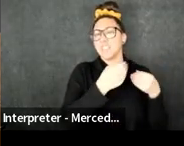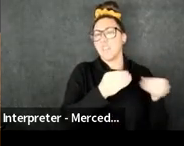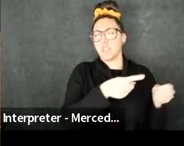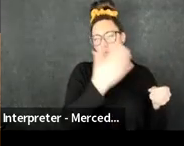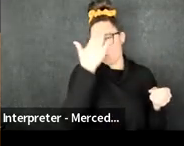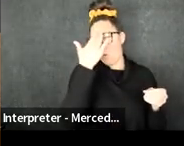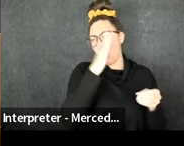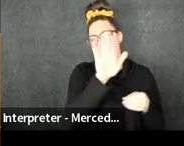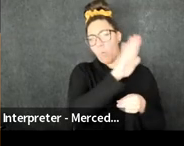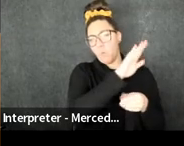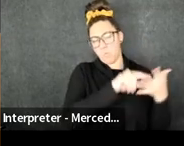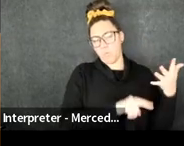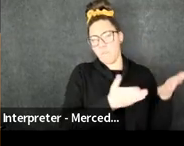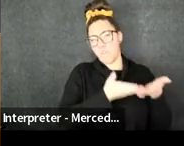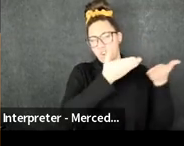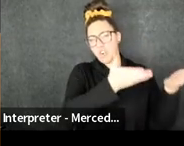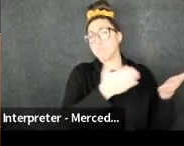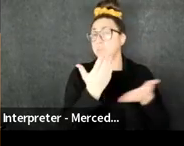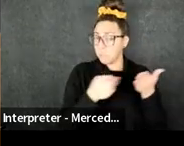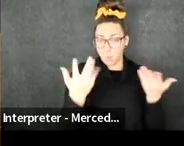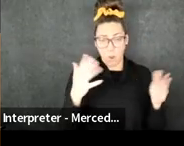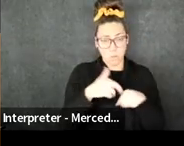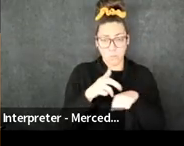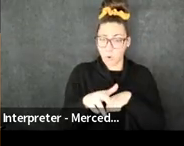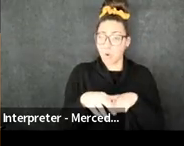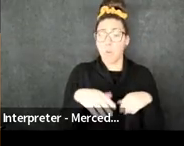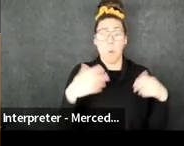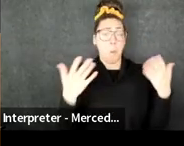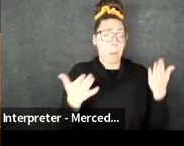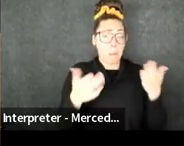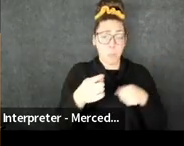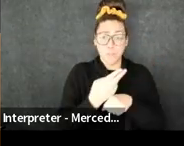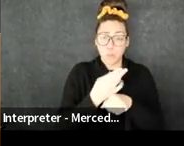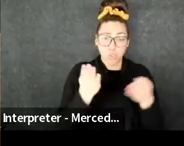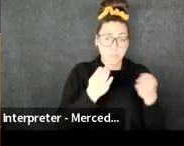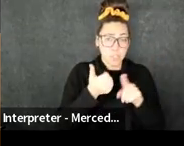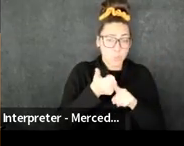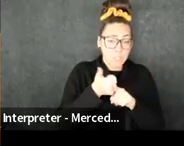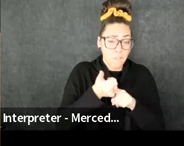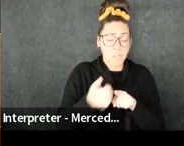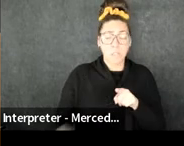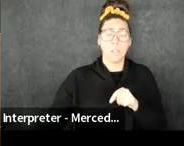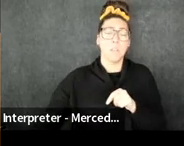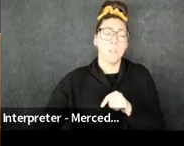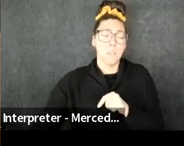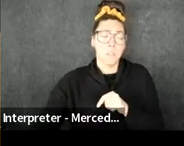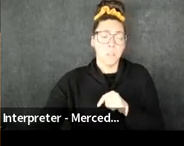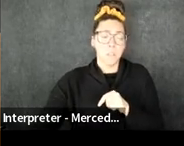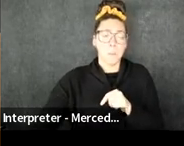Some of you have made referrals already or even use the services yourself while preparing for this presentation.